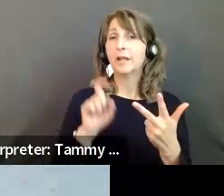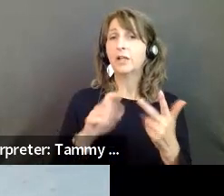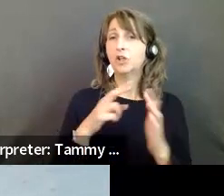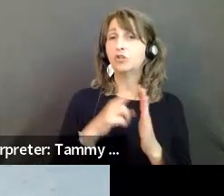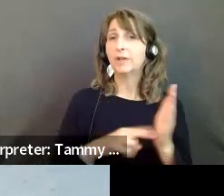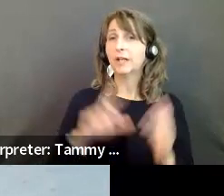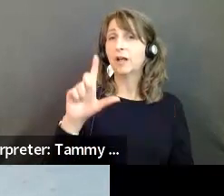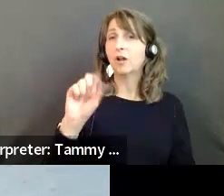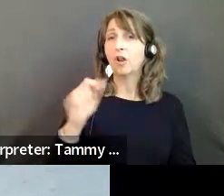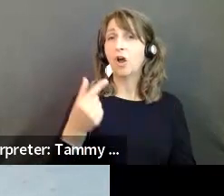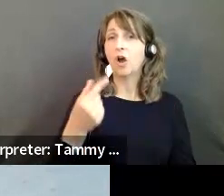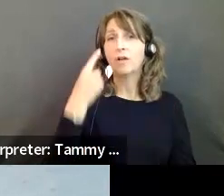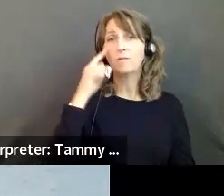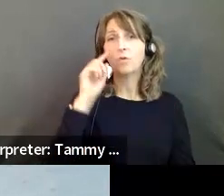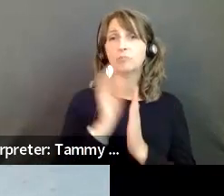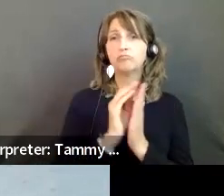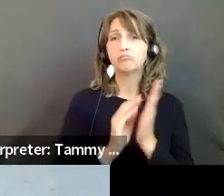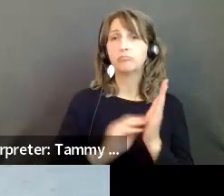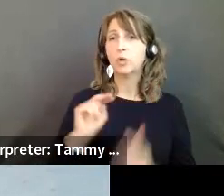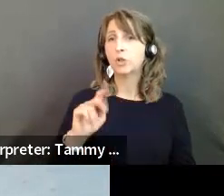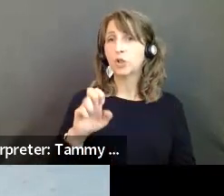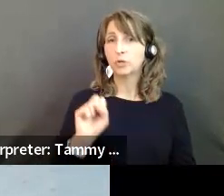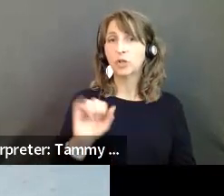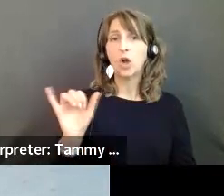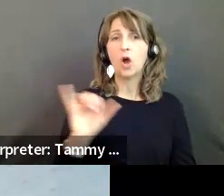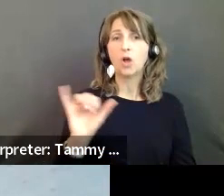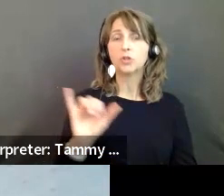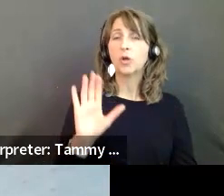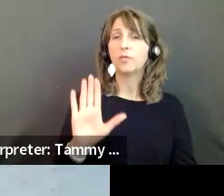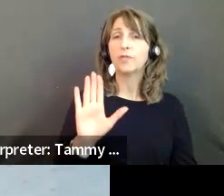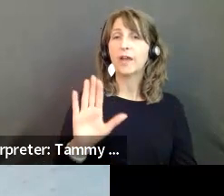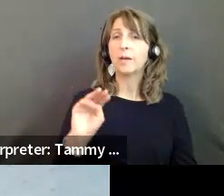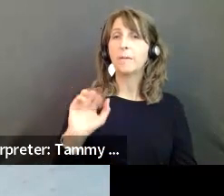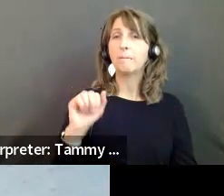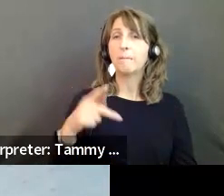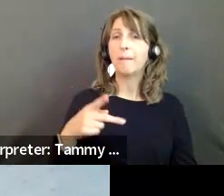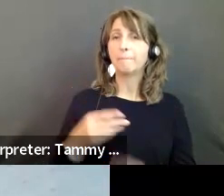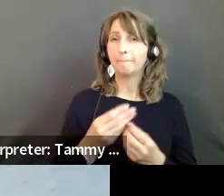And they're gonna need their semantic map their hand out that they're gonna be doing.